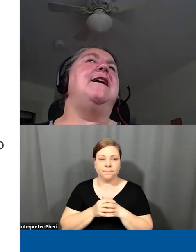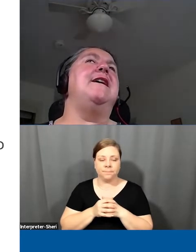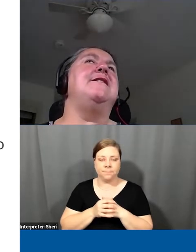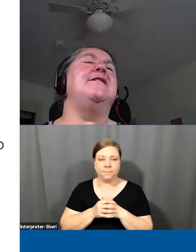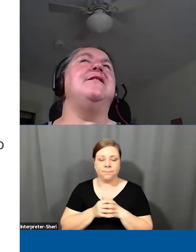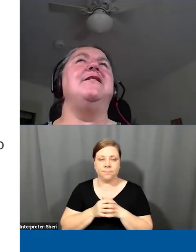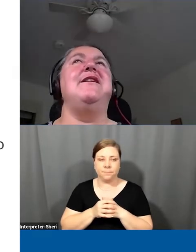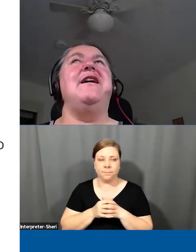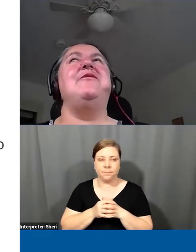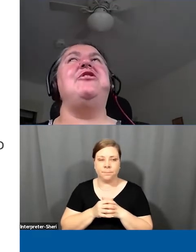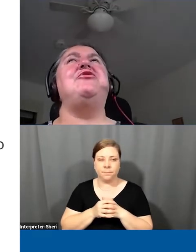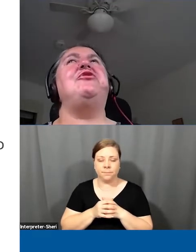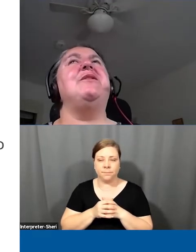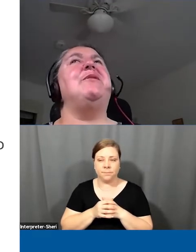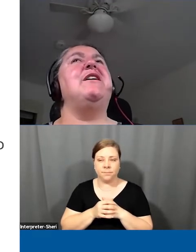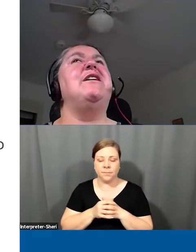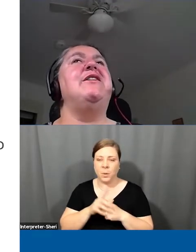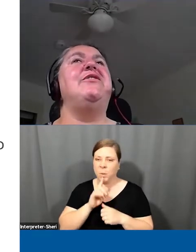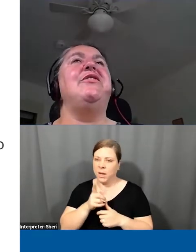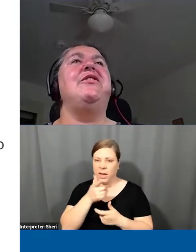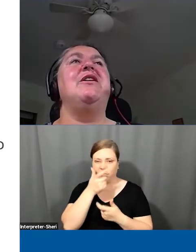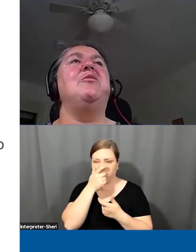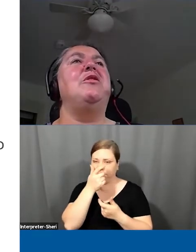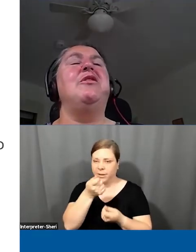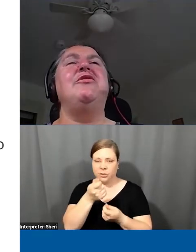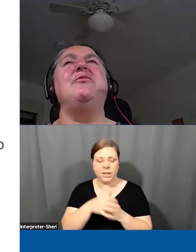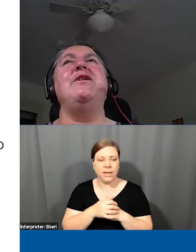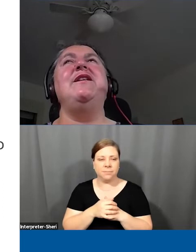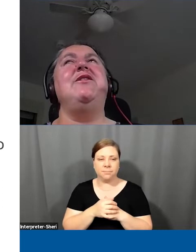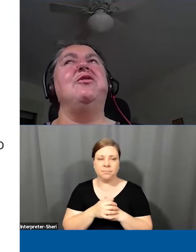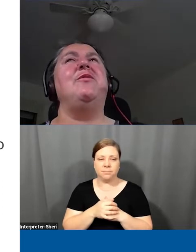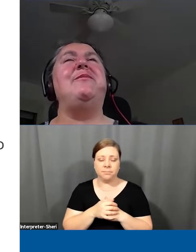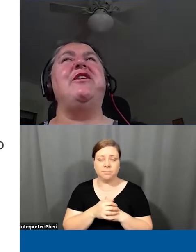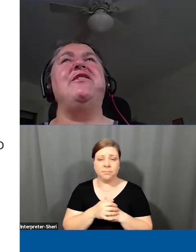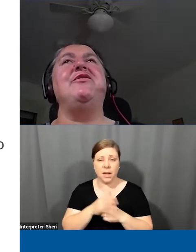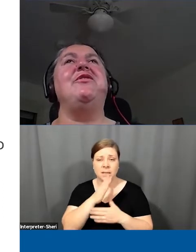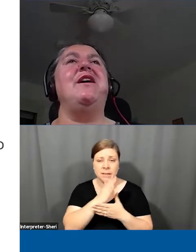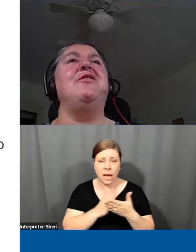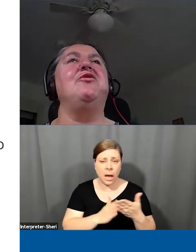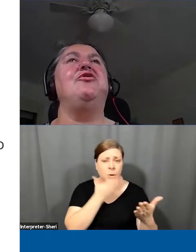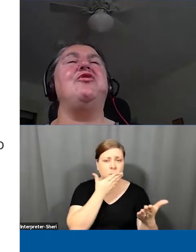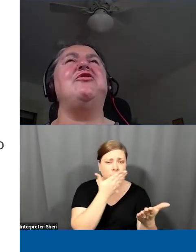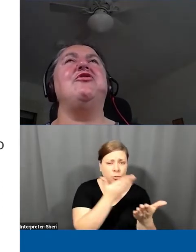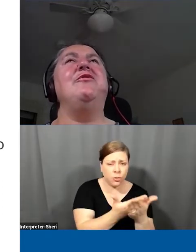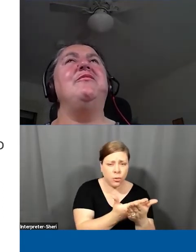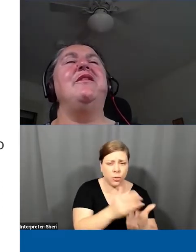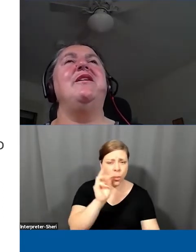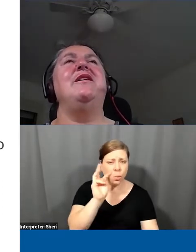And it was interesting because there were some really good websites out there that had good structure,